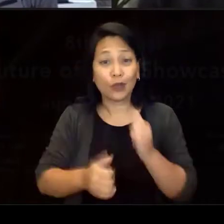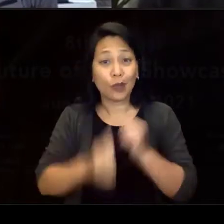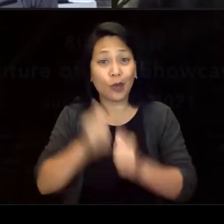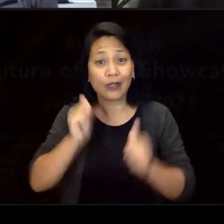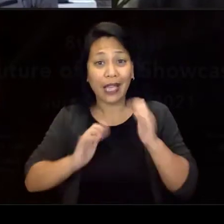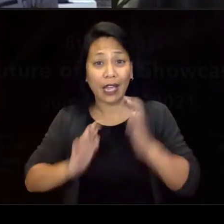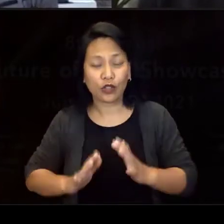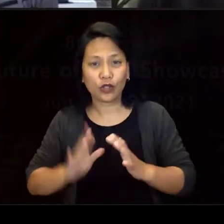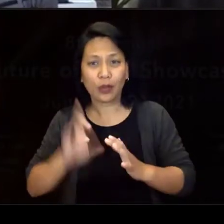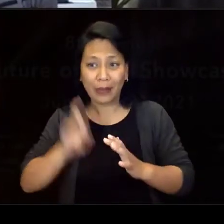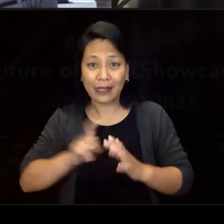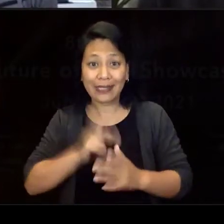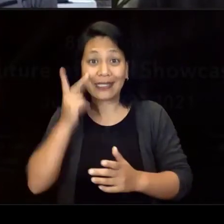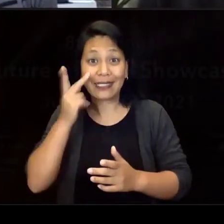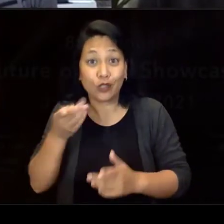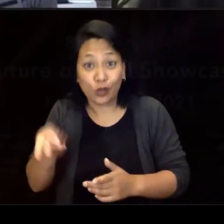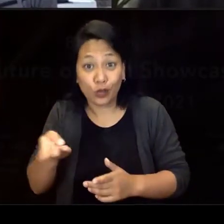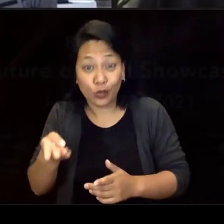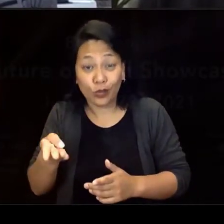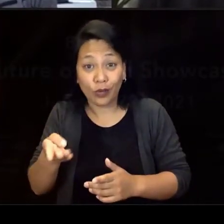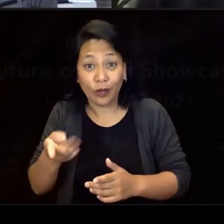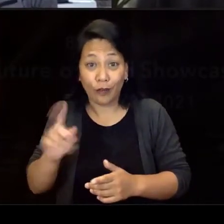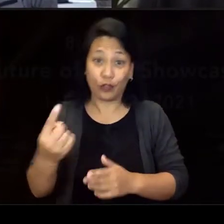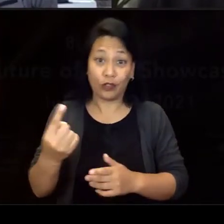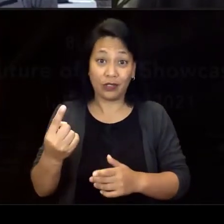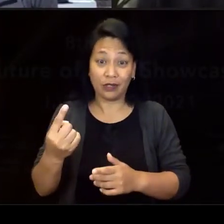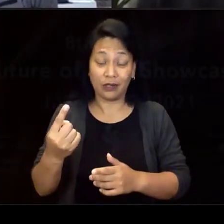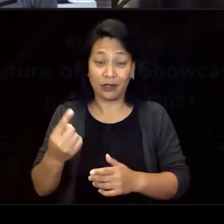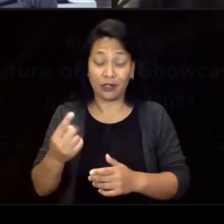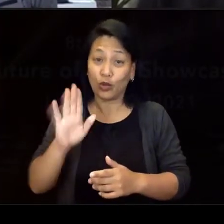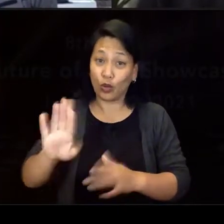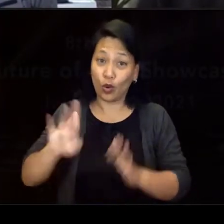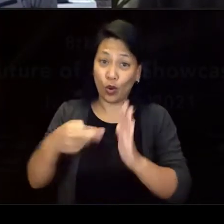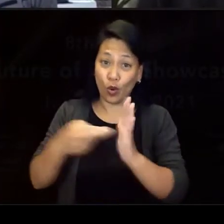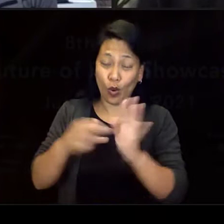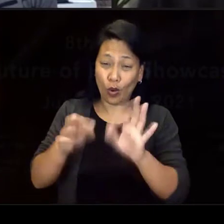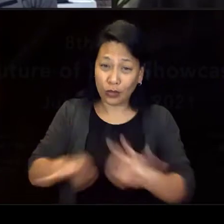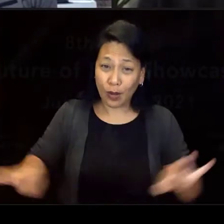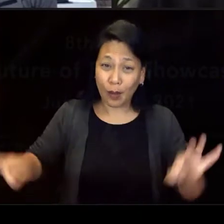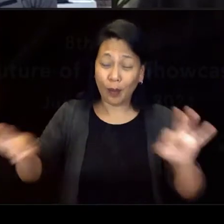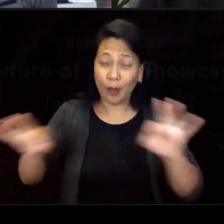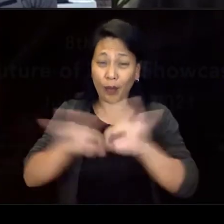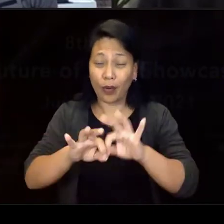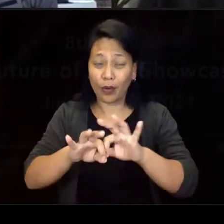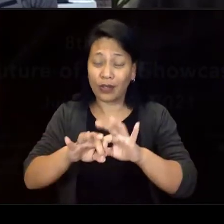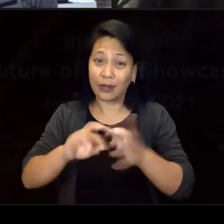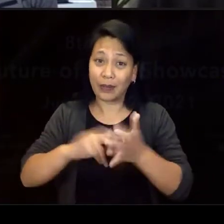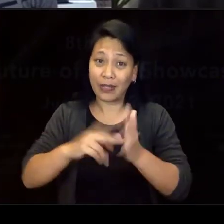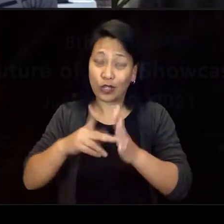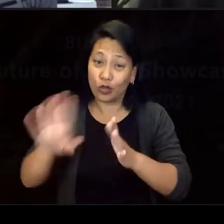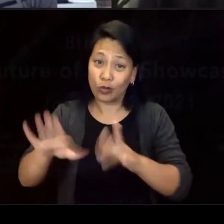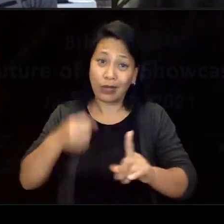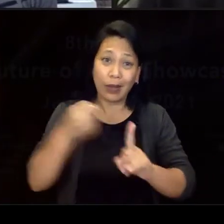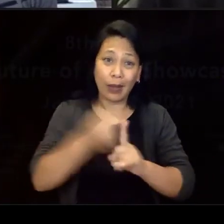So you play a pretty vital role on people's confidence on set. So how do you make folks feel comfortable?